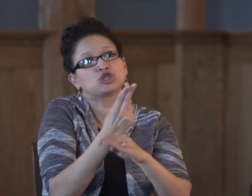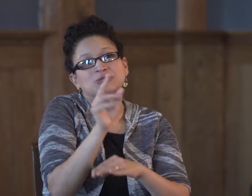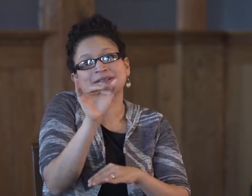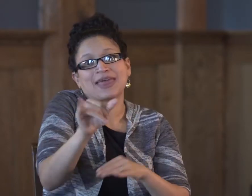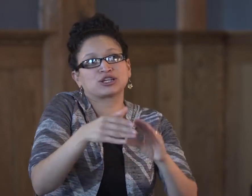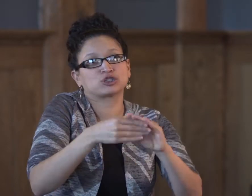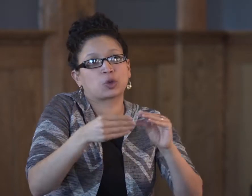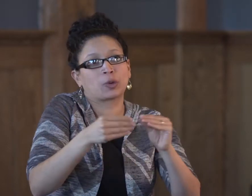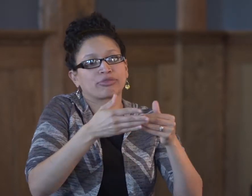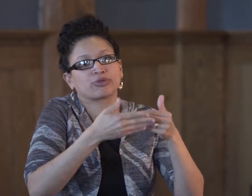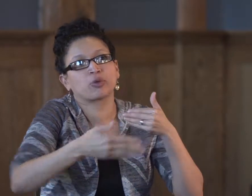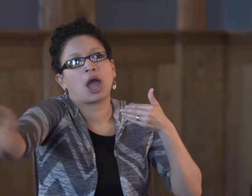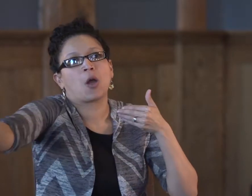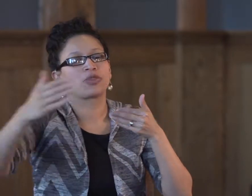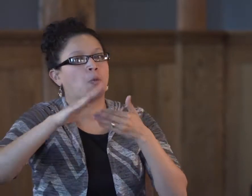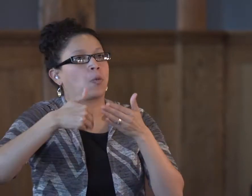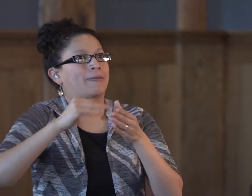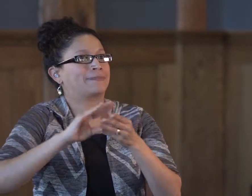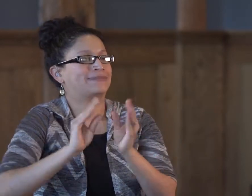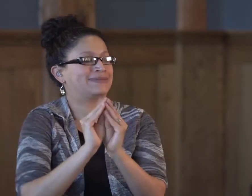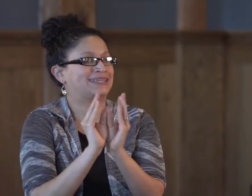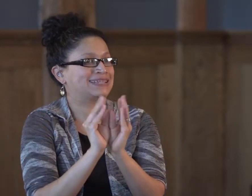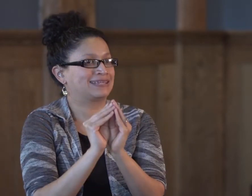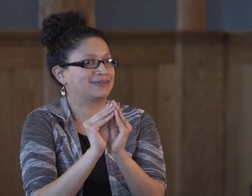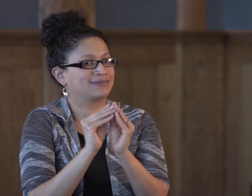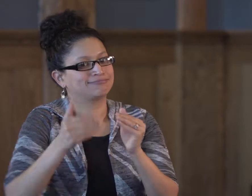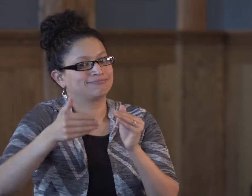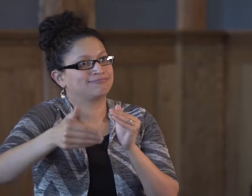ideas and ways to help the victim. So, we would use that scenario throughout the entire